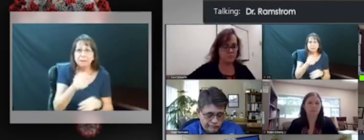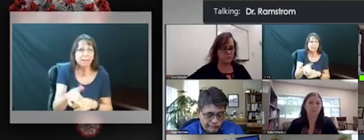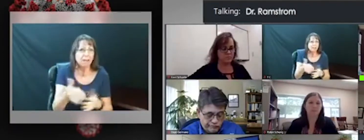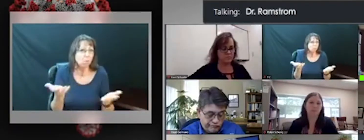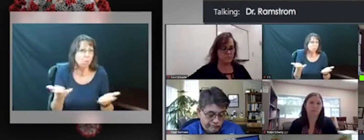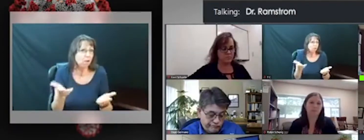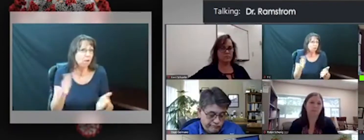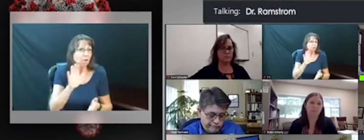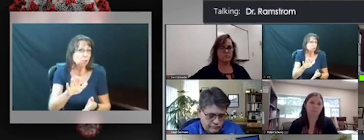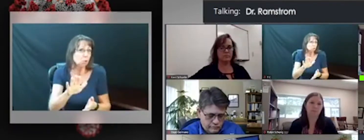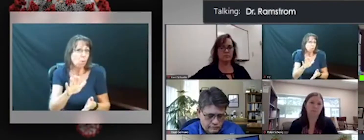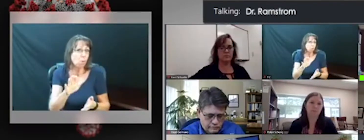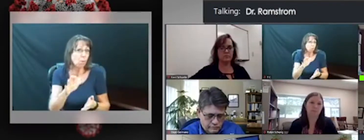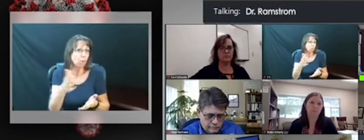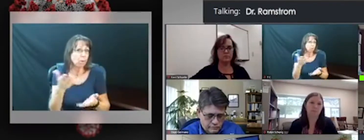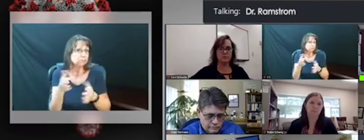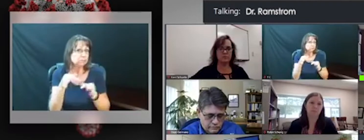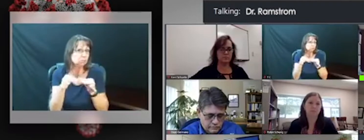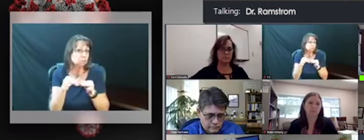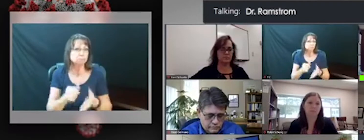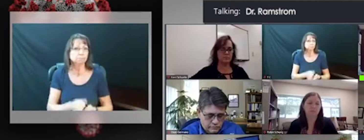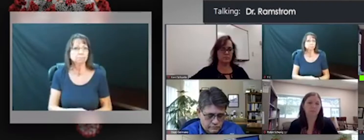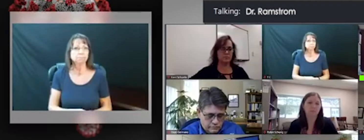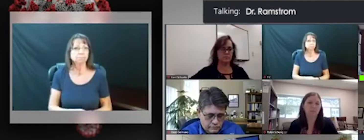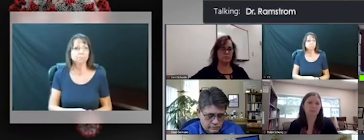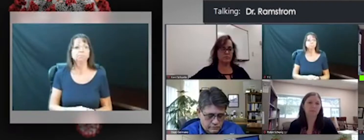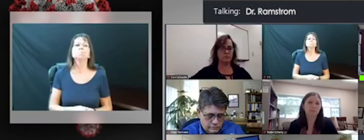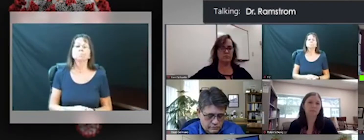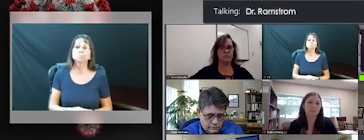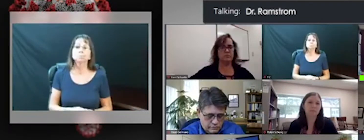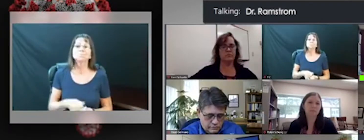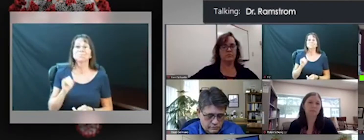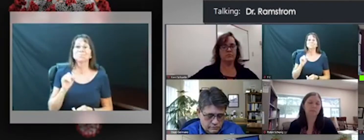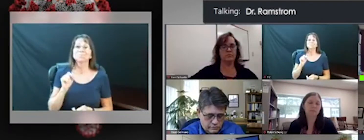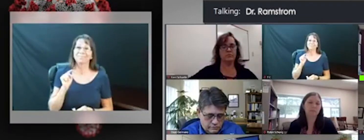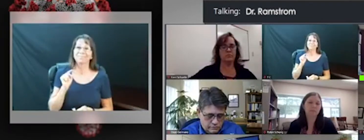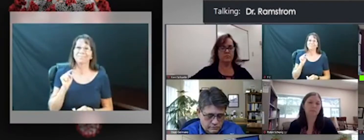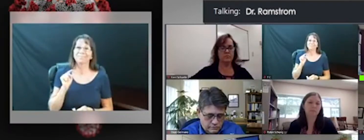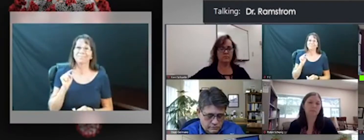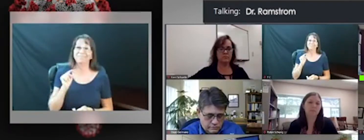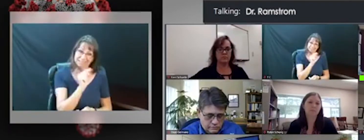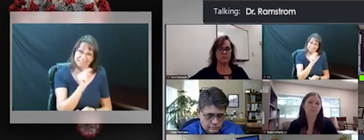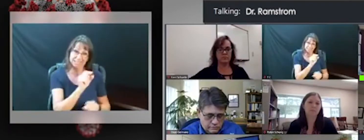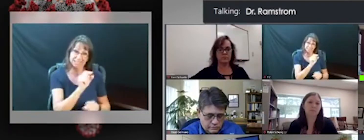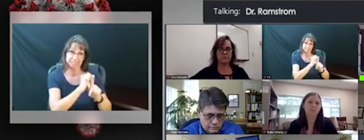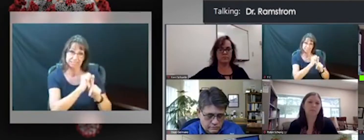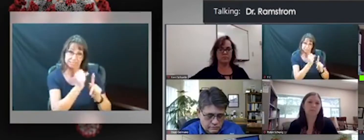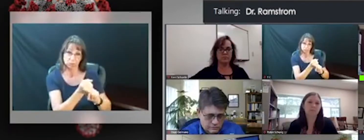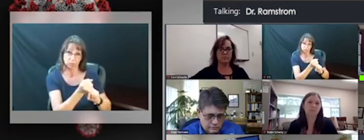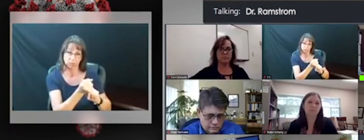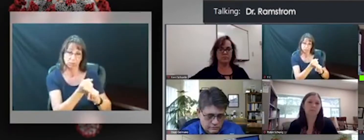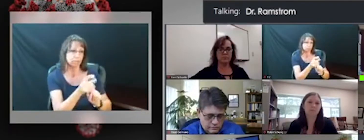So, I think that's a situation that all colleges and universities nationwide are dealing with,